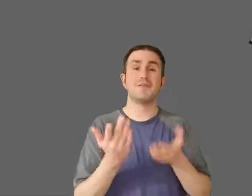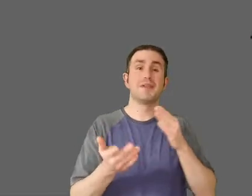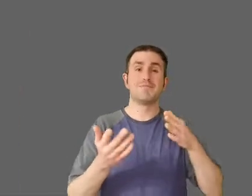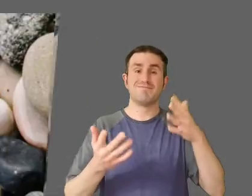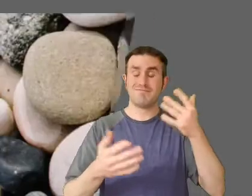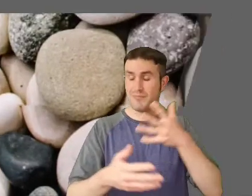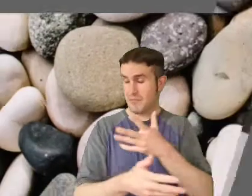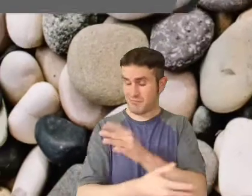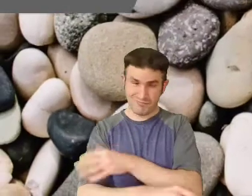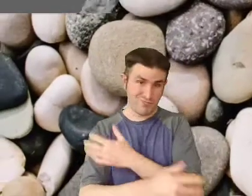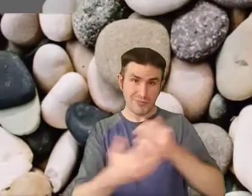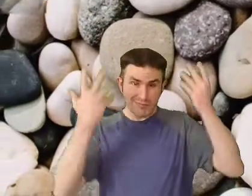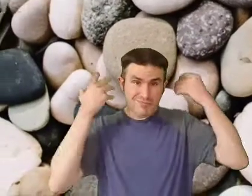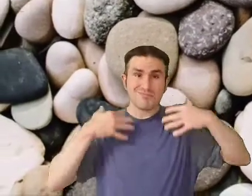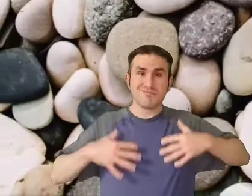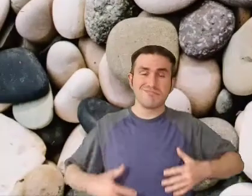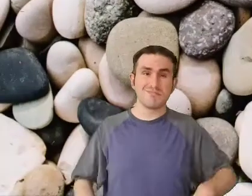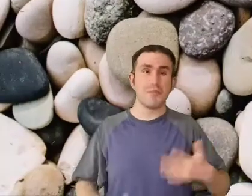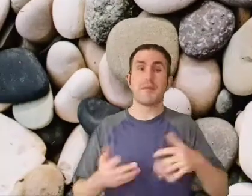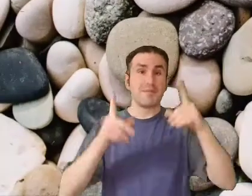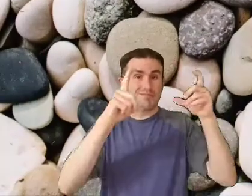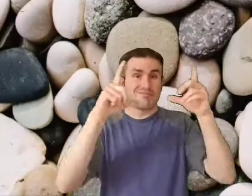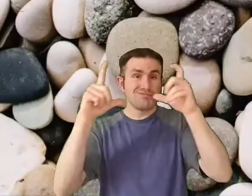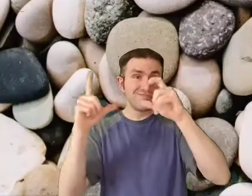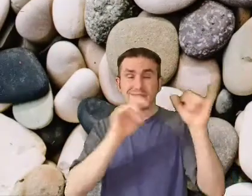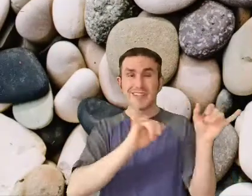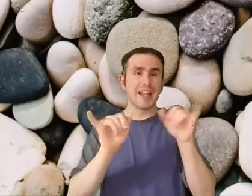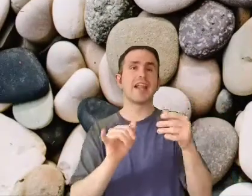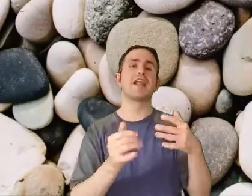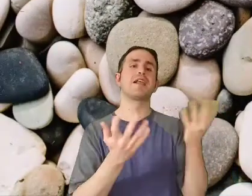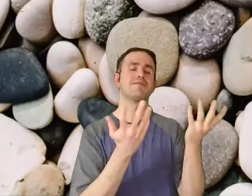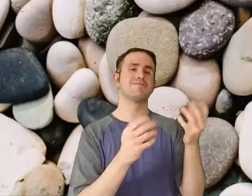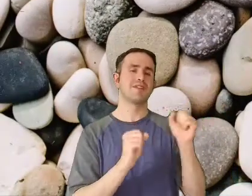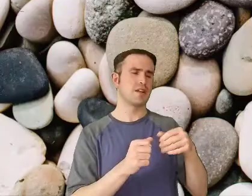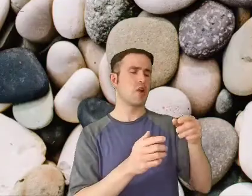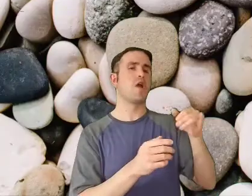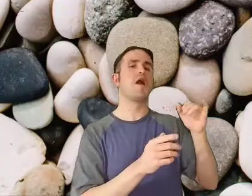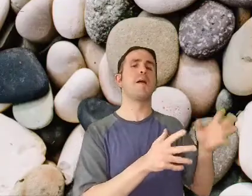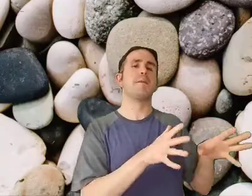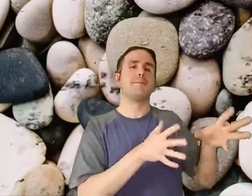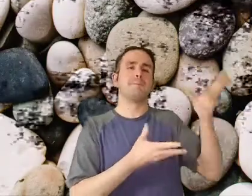for a fursuit, or you know maybe it's even for photography, too! The same principles apply. Um,